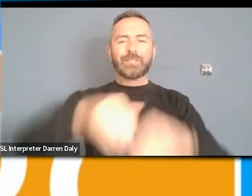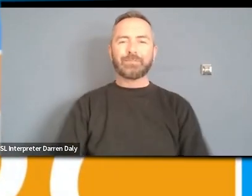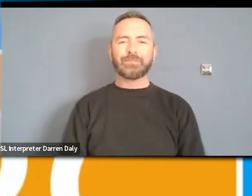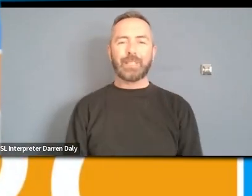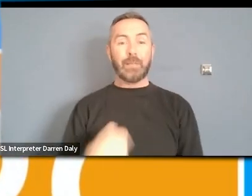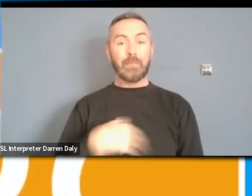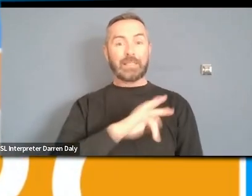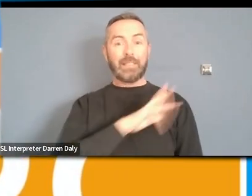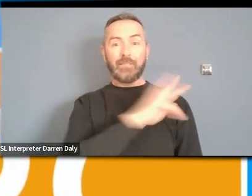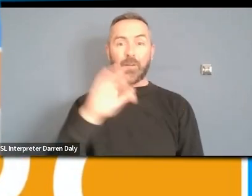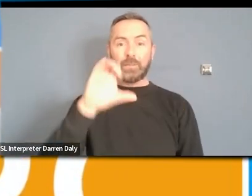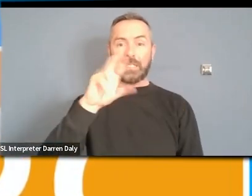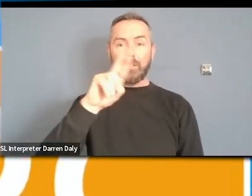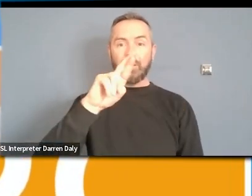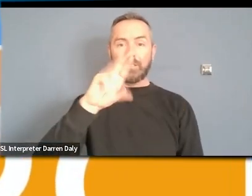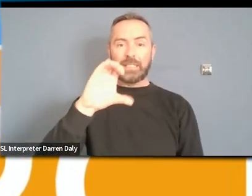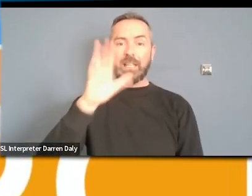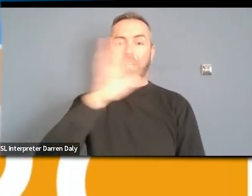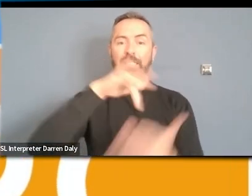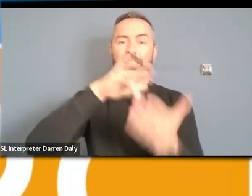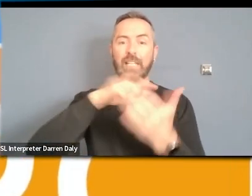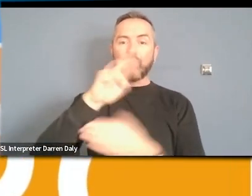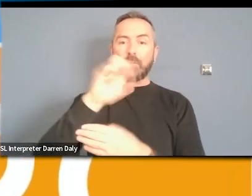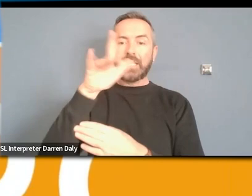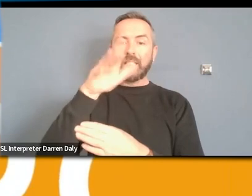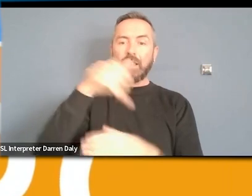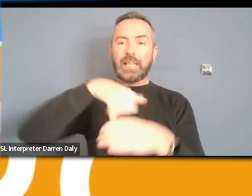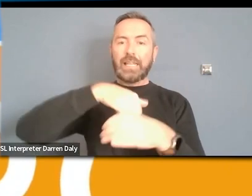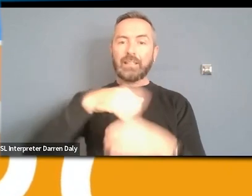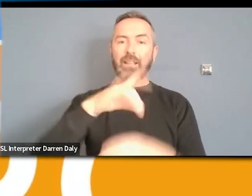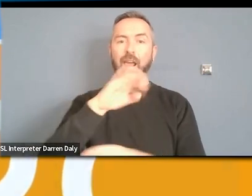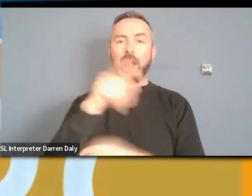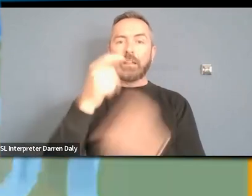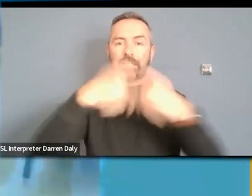I am from the Central Remedial Clinic in Hartstown day centre in Dublin.